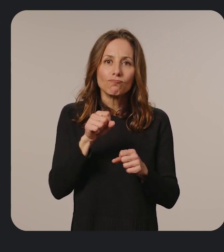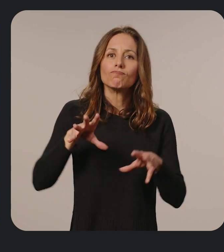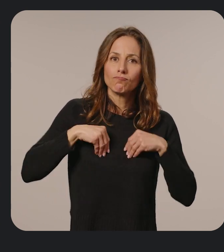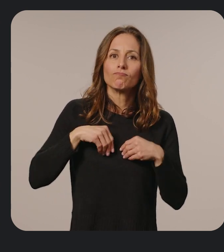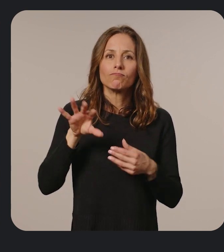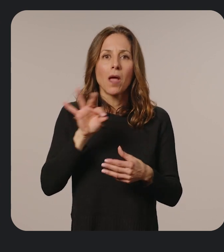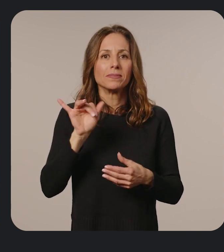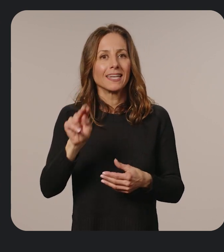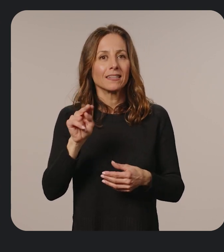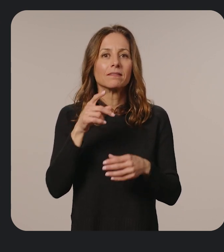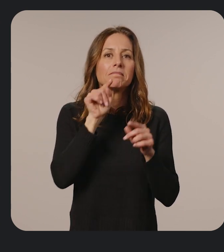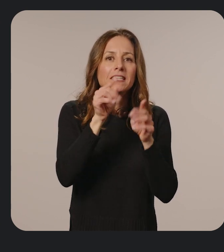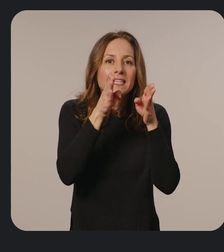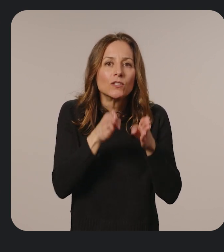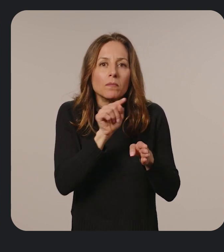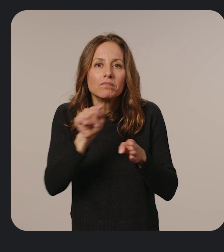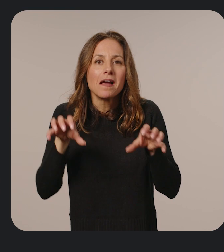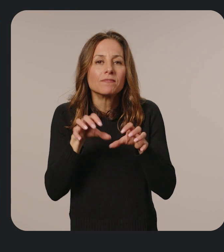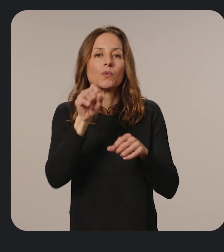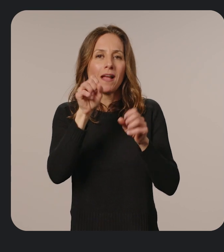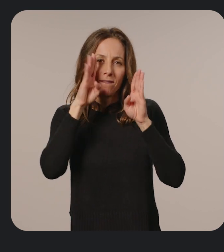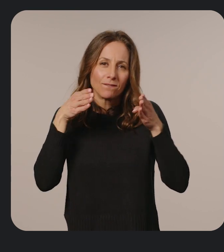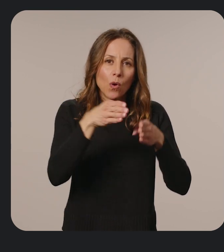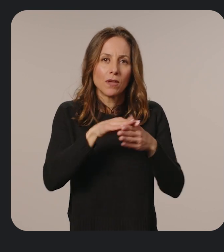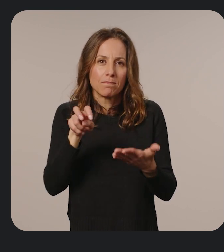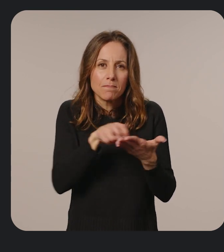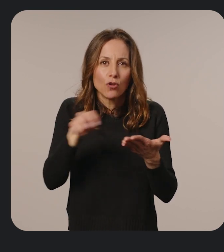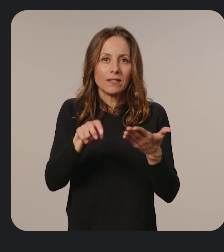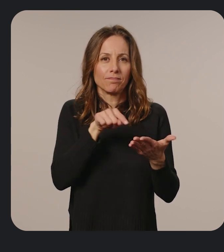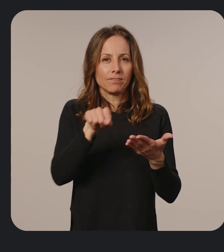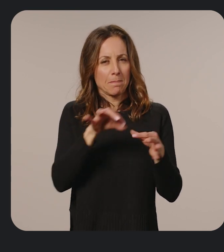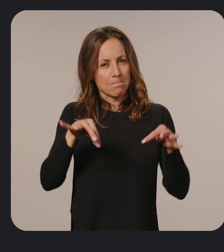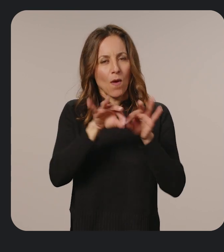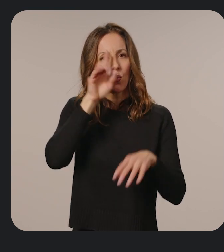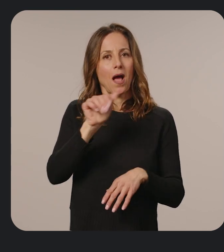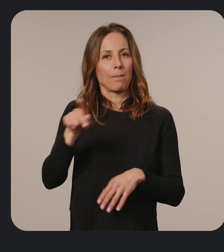is that you can opt in individual activities, so you can focus on migrating the journeys that are most